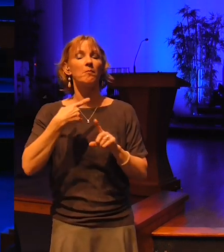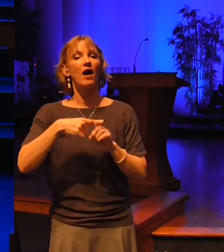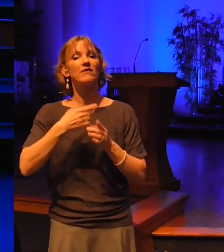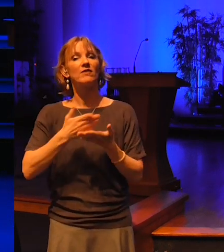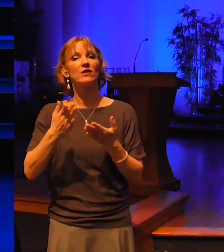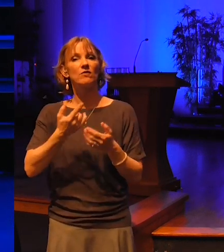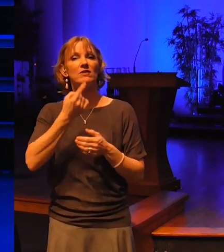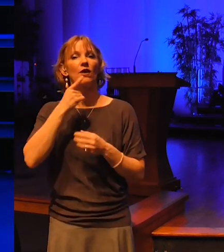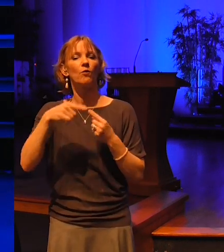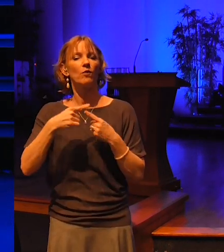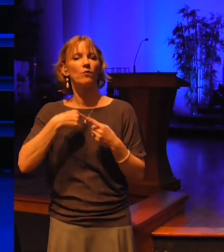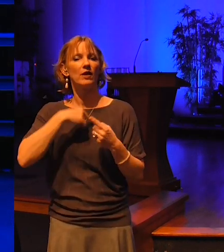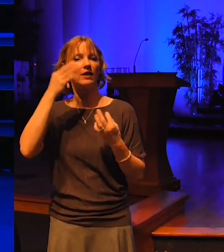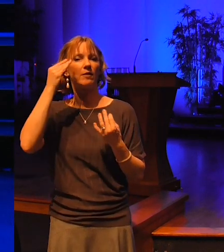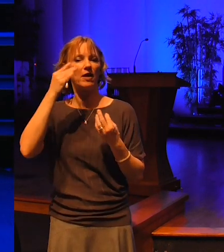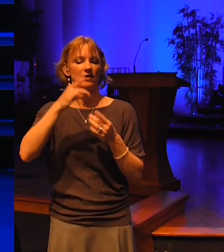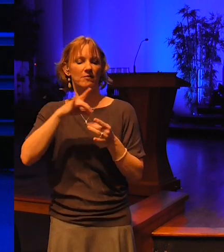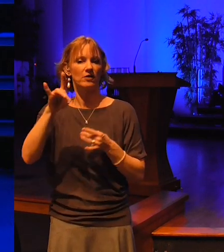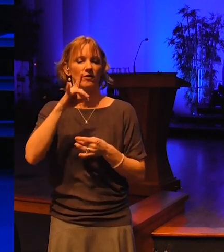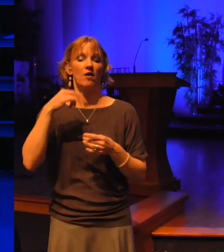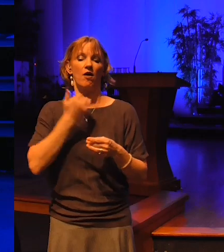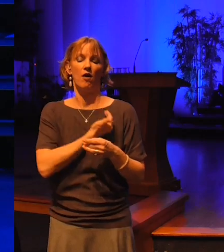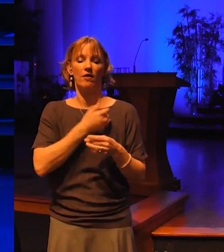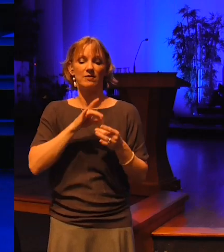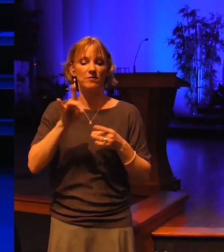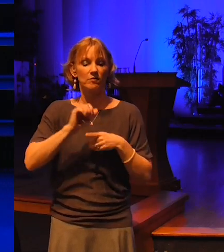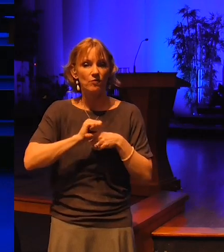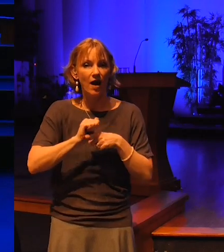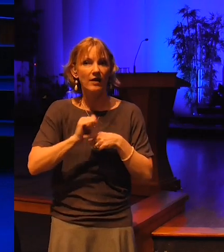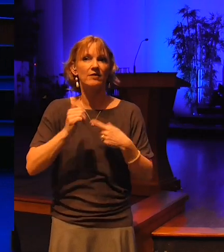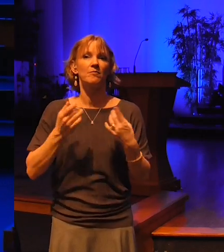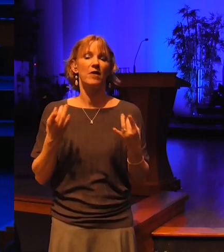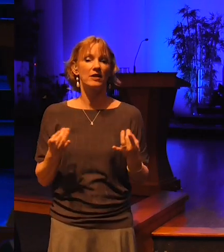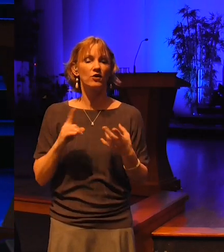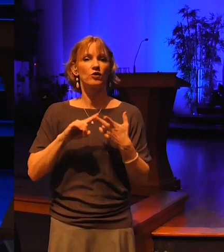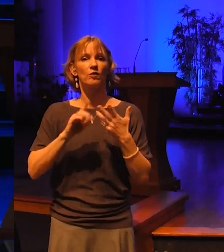is doing our spiritual practice our meditation and prayer and just building up that light so we can